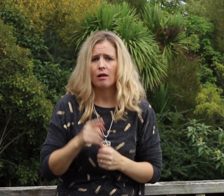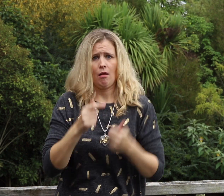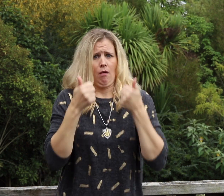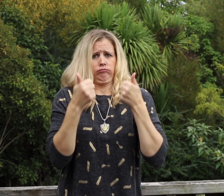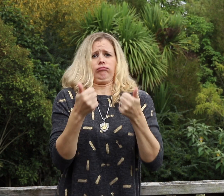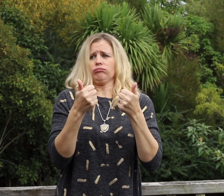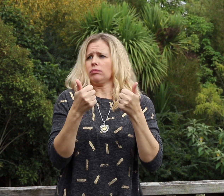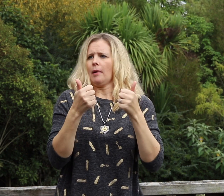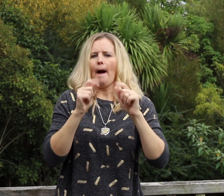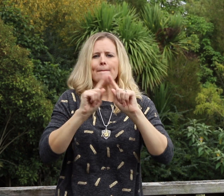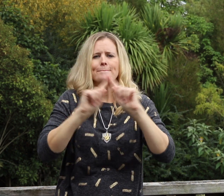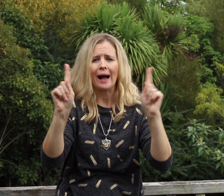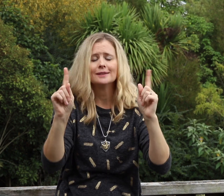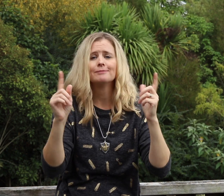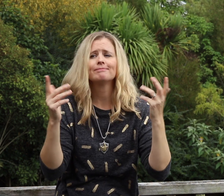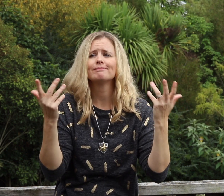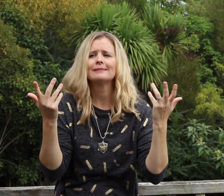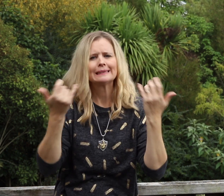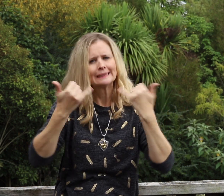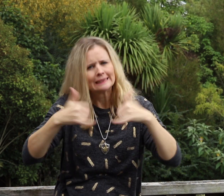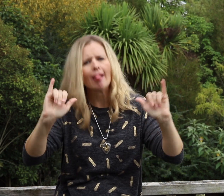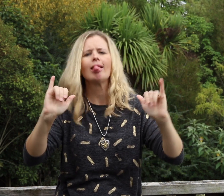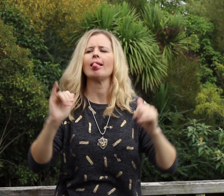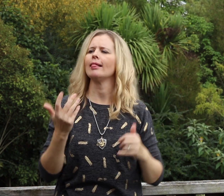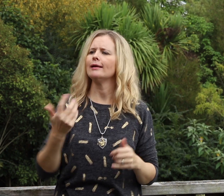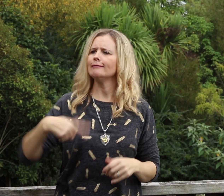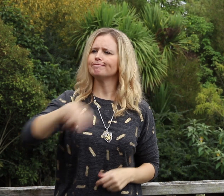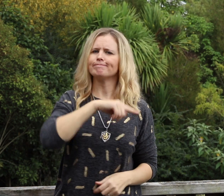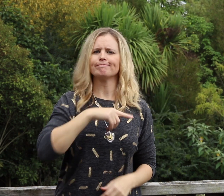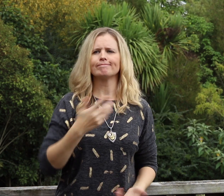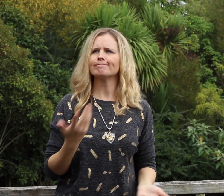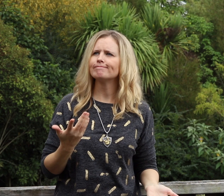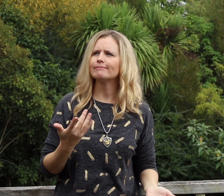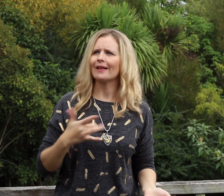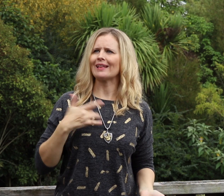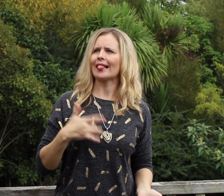and I think maybe it is the first time in the world. This was great